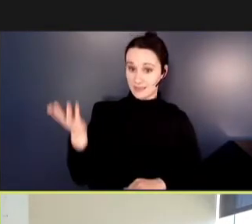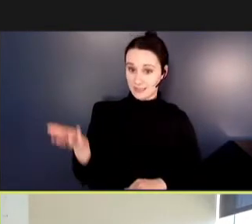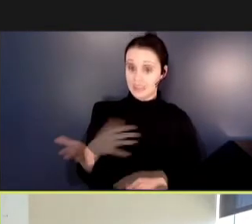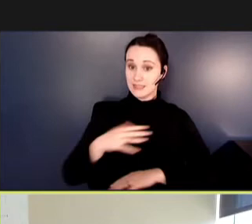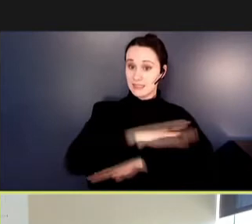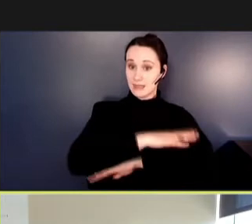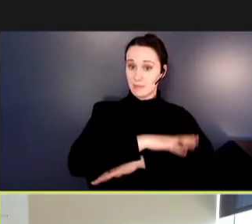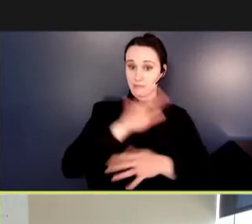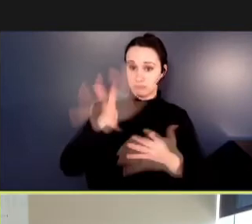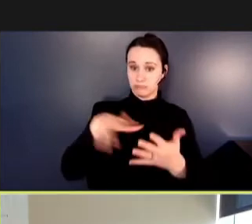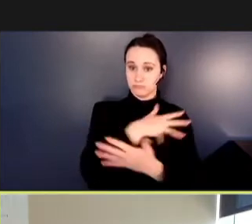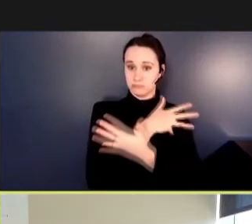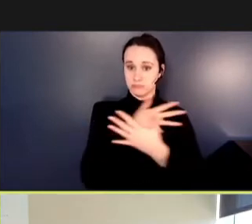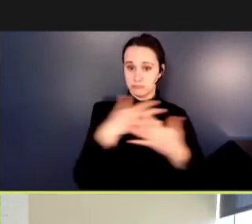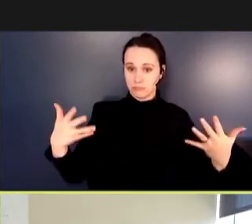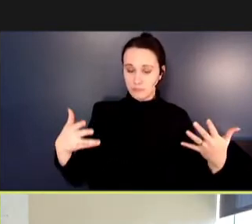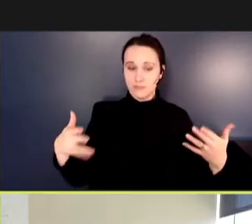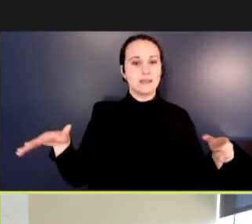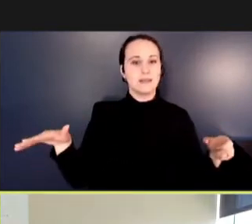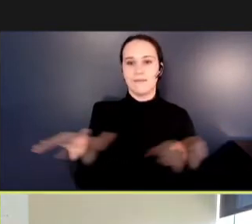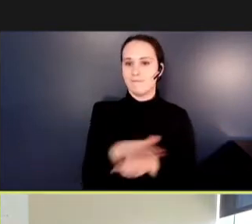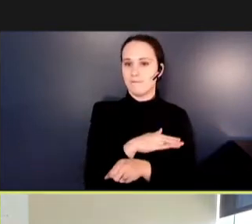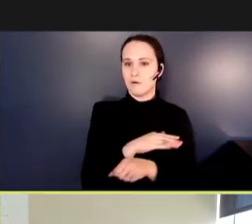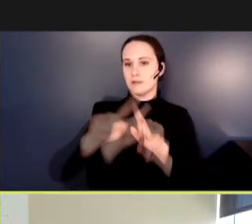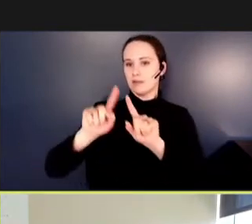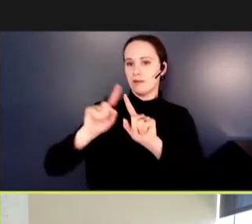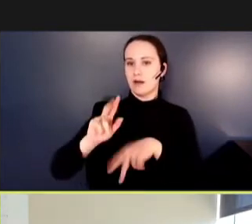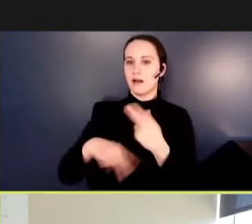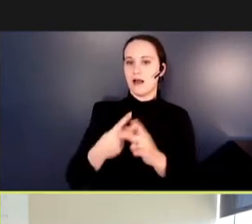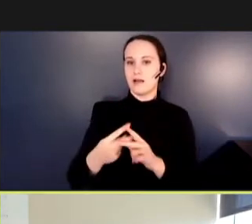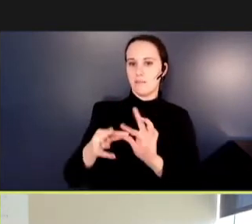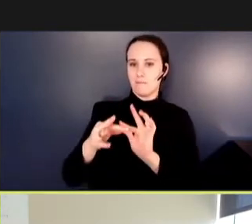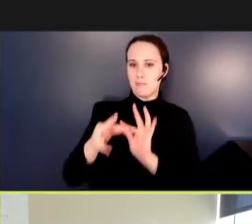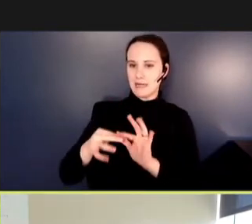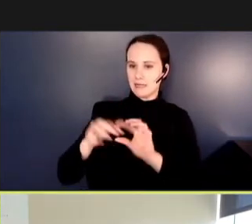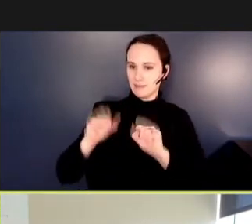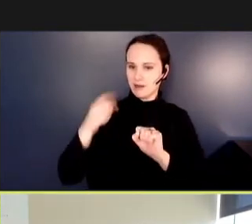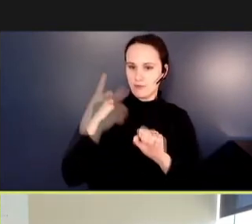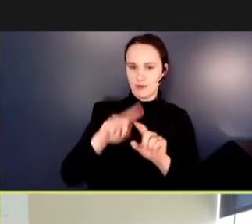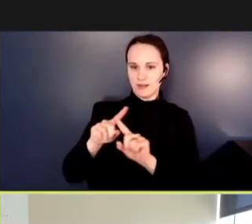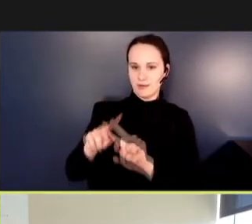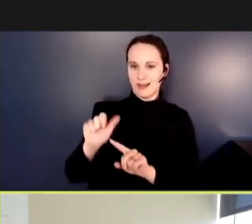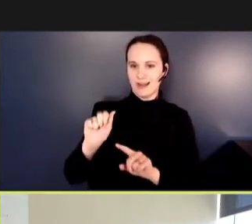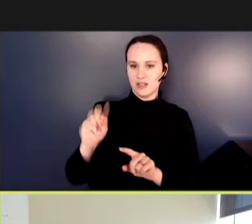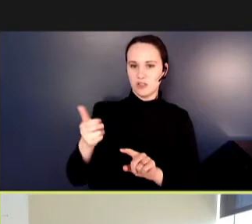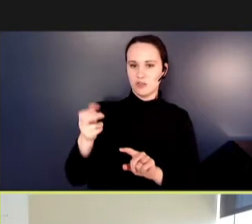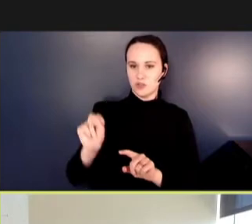fold change in binding affinity of the various AI-generated immunogens relative to the previously